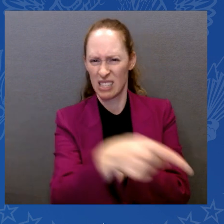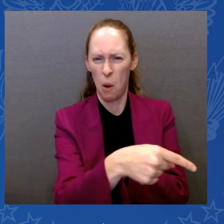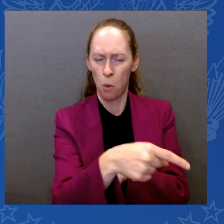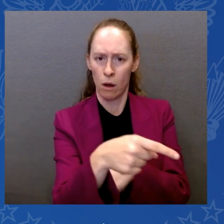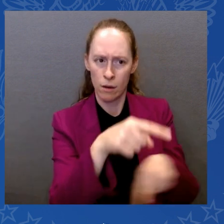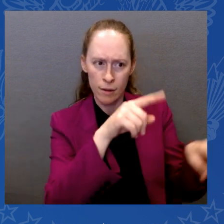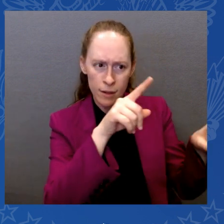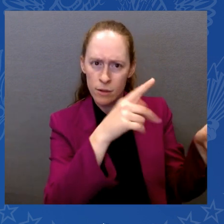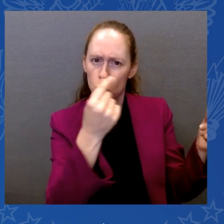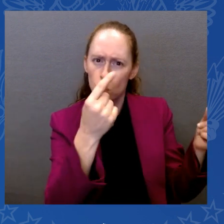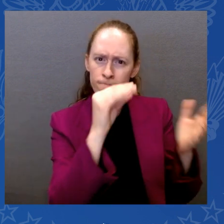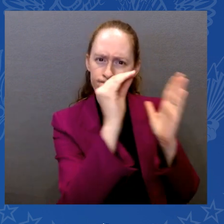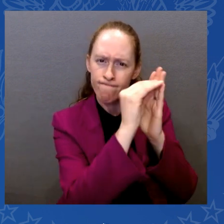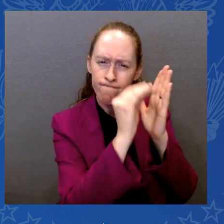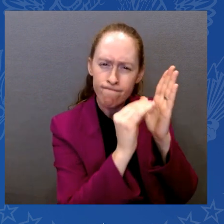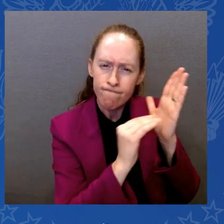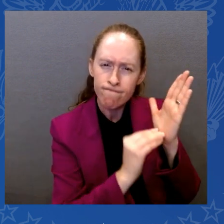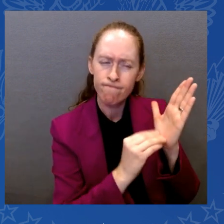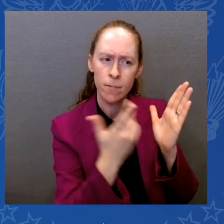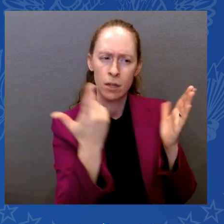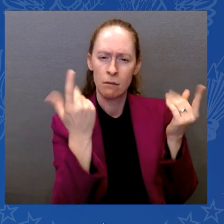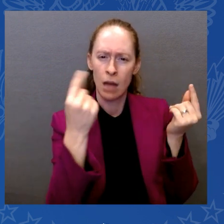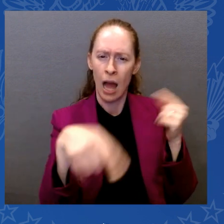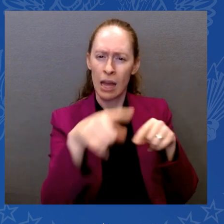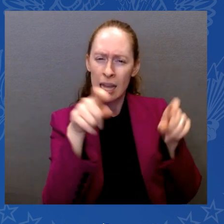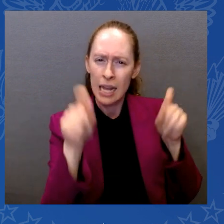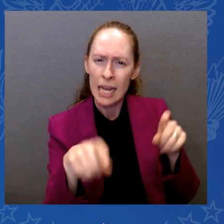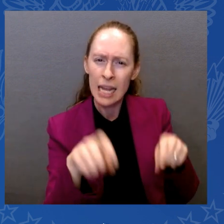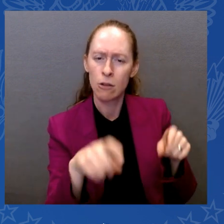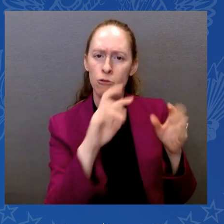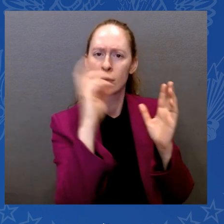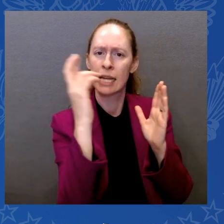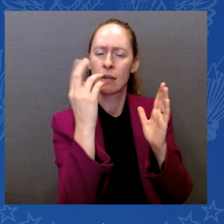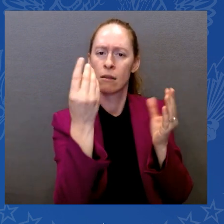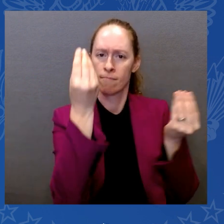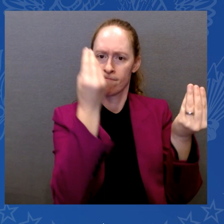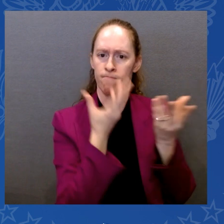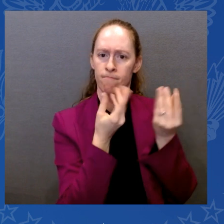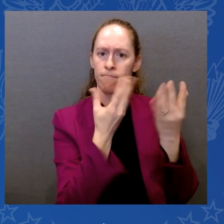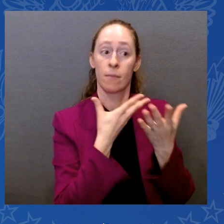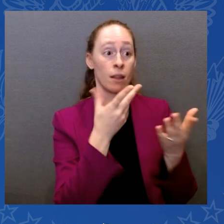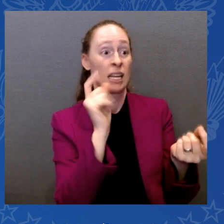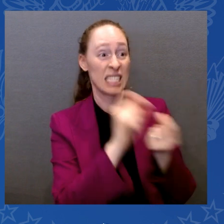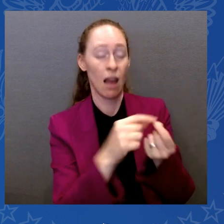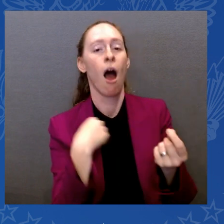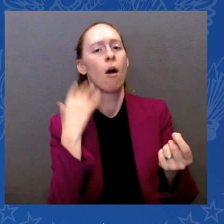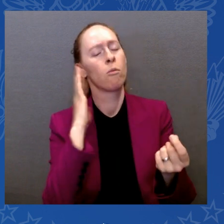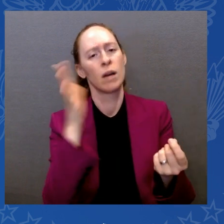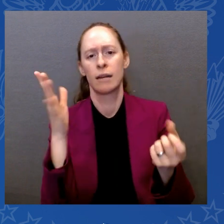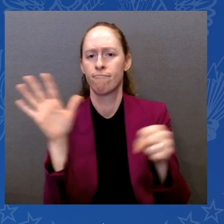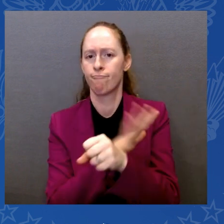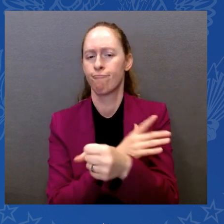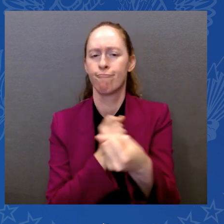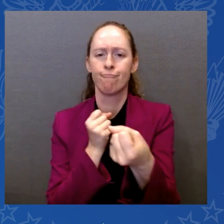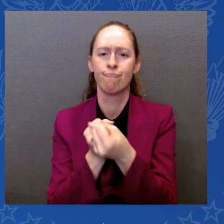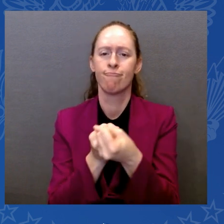that we can provide to help them get through this. And hundreds of FEMA and federal personnel are now there,